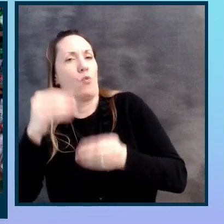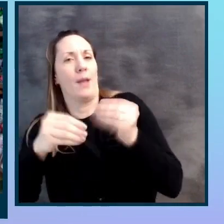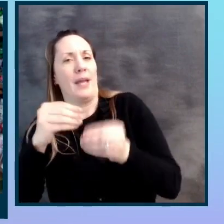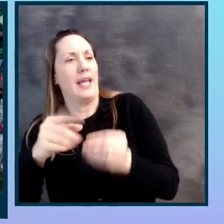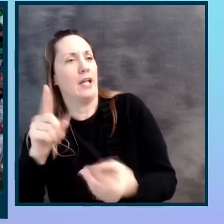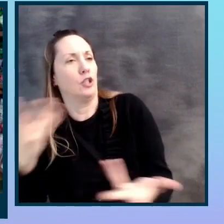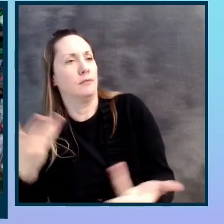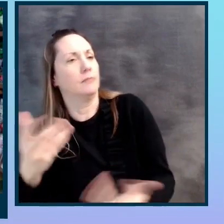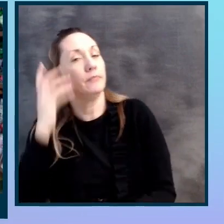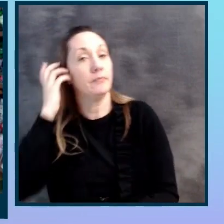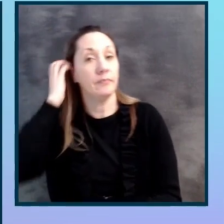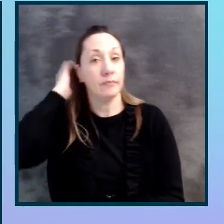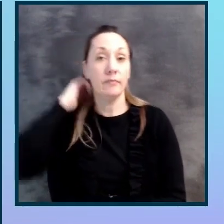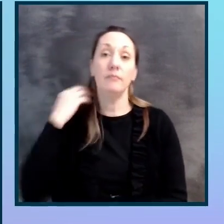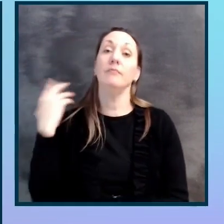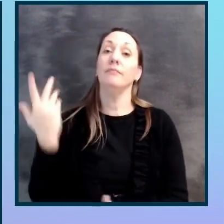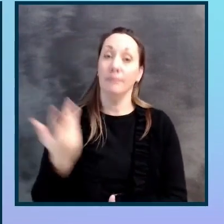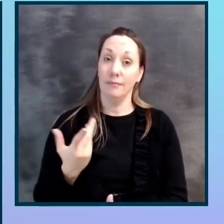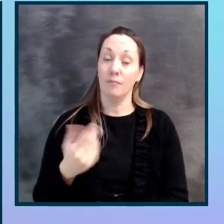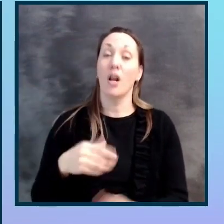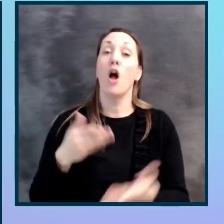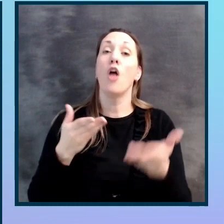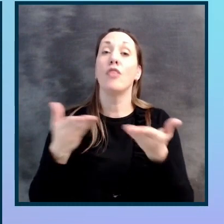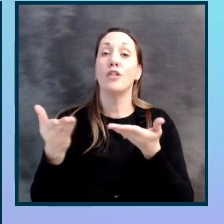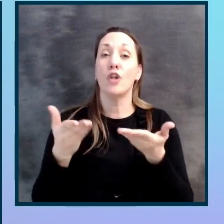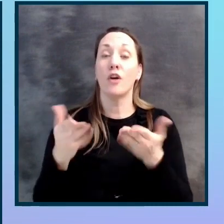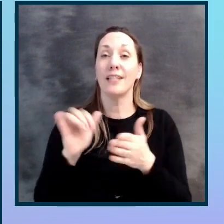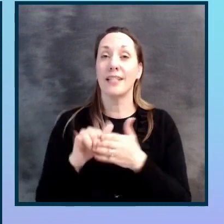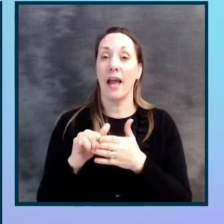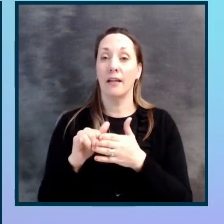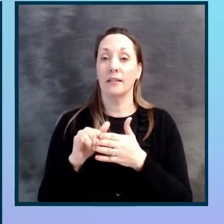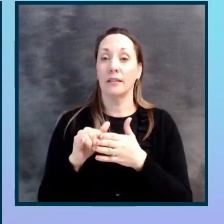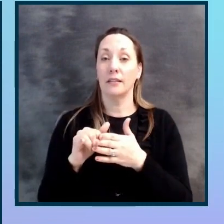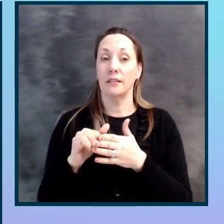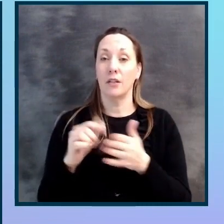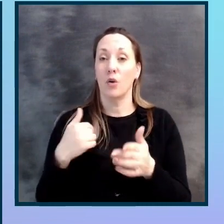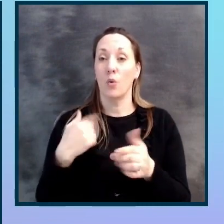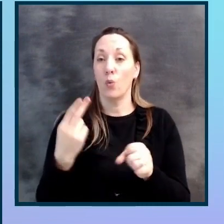Yeah, so the service that we used at the time,